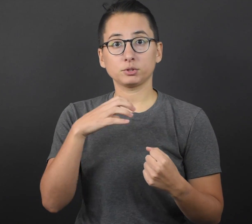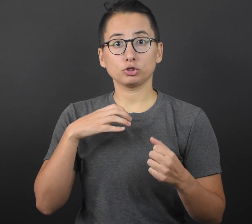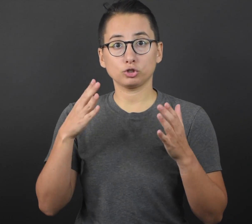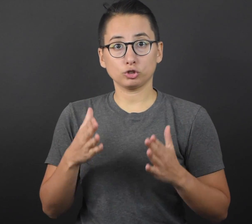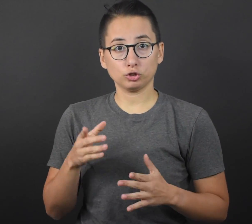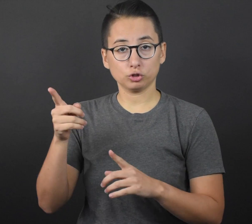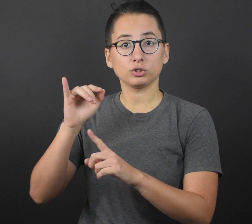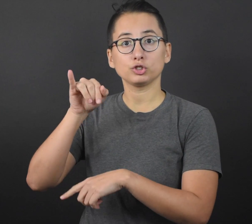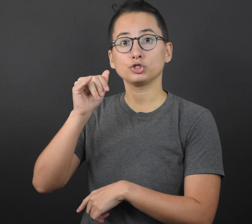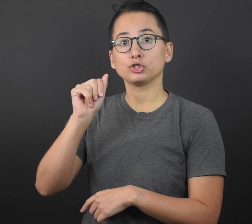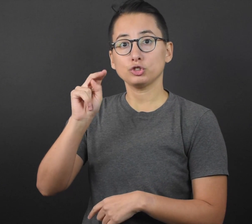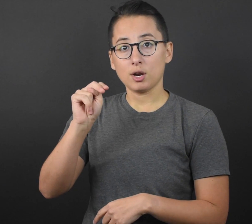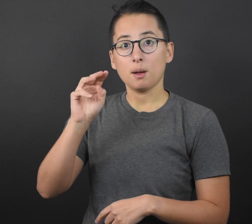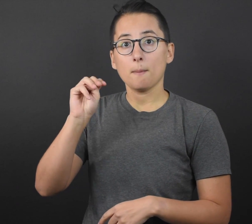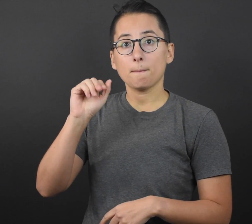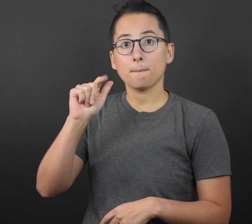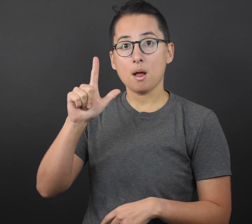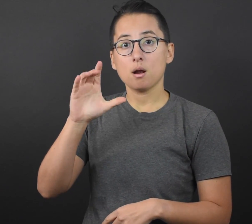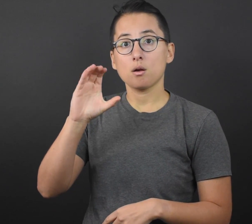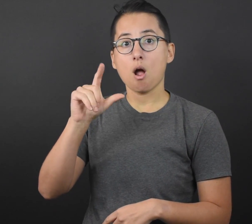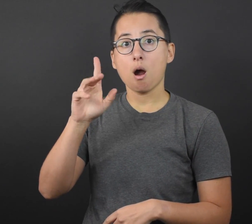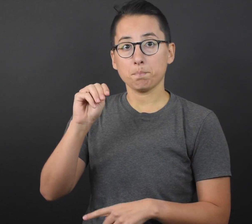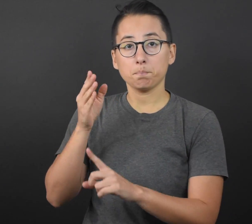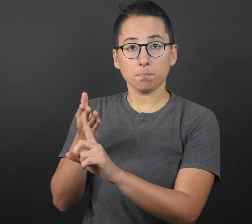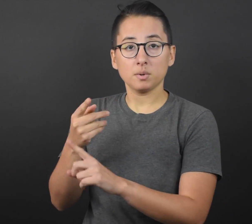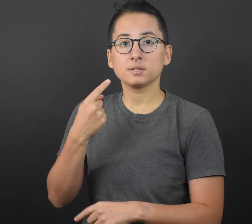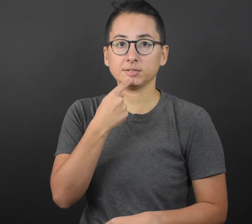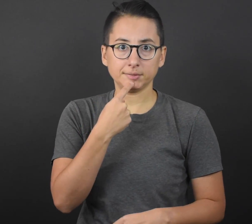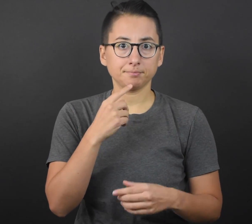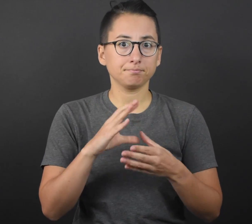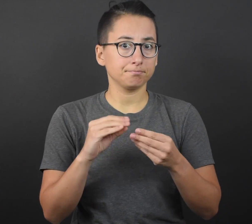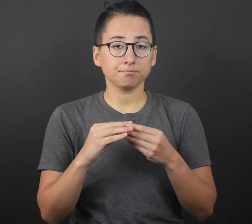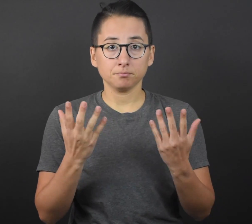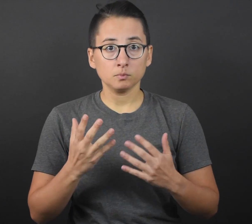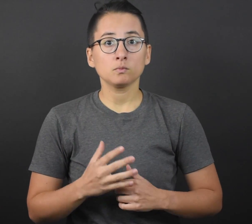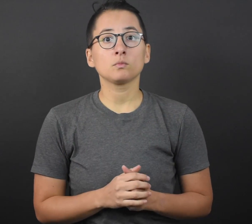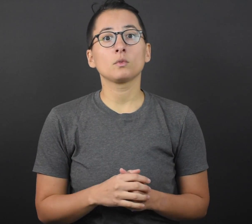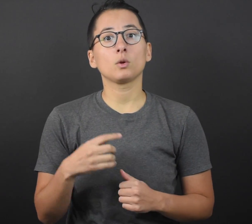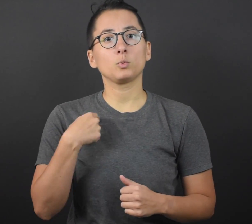“We are excited to see that communities are using this resource, and we are thrilled to continue